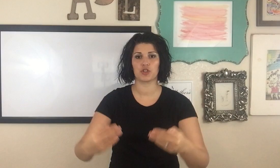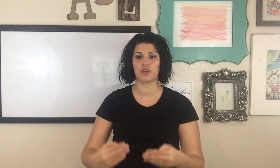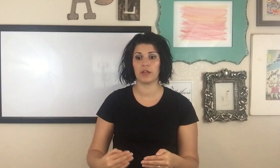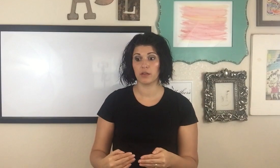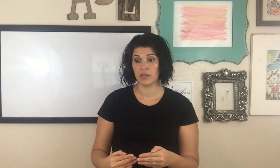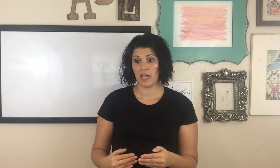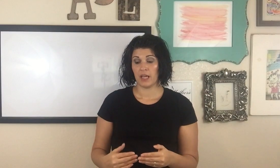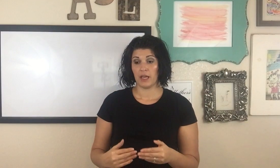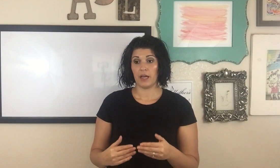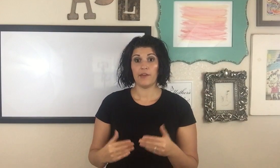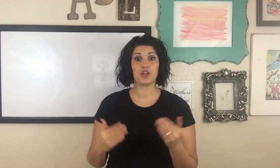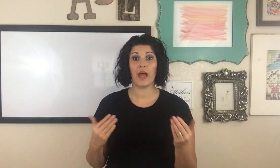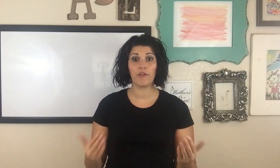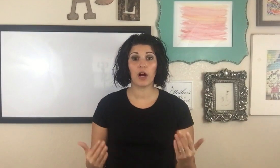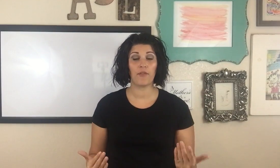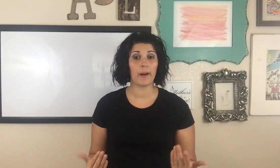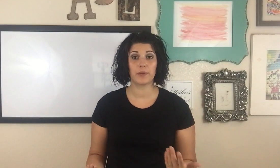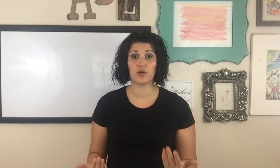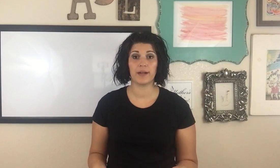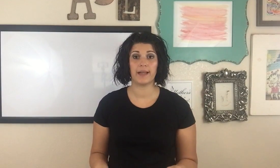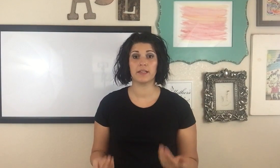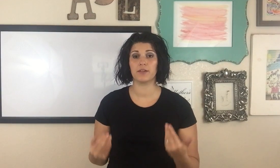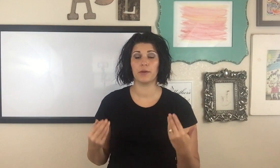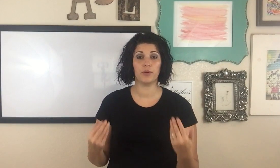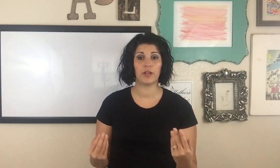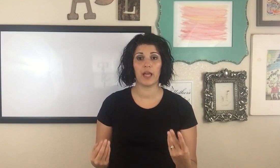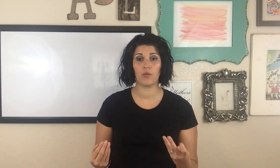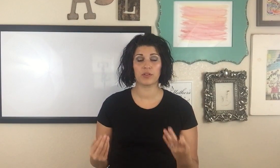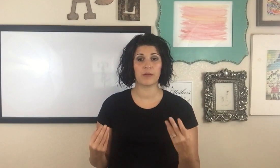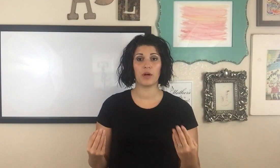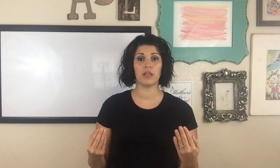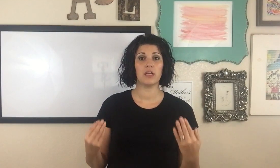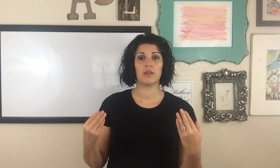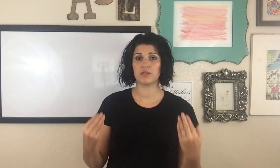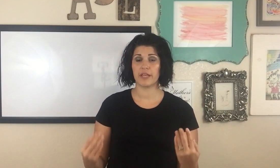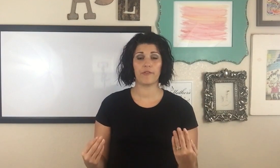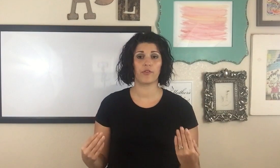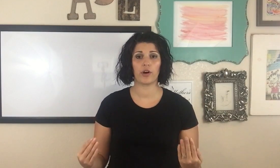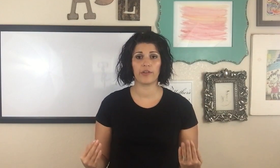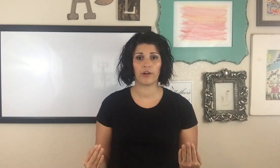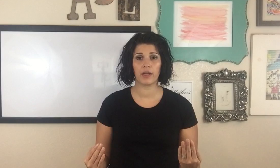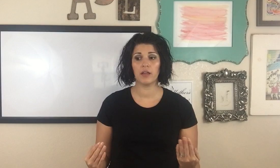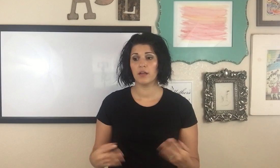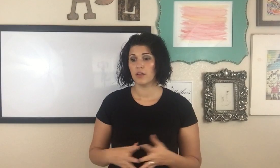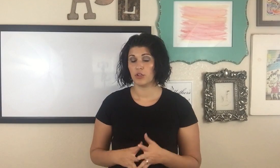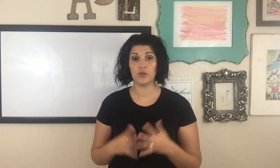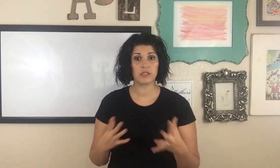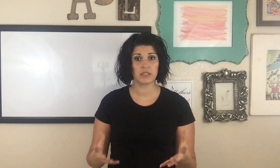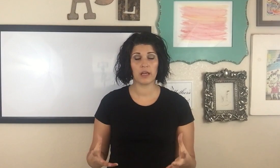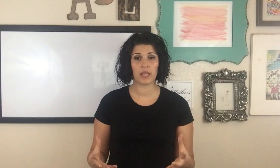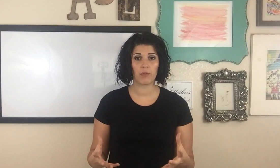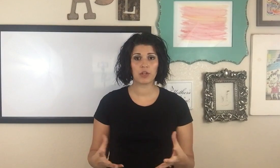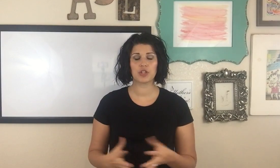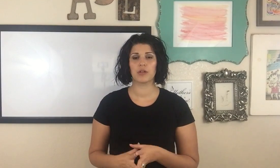Make sure that she ever got the opportunity to communicate with someone who is deaf or hard of hearing, using sign language.